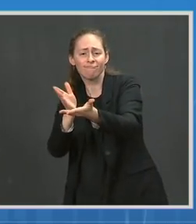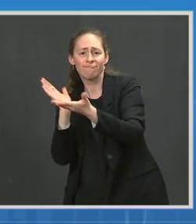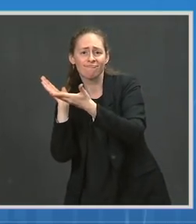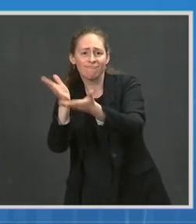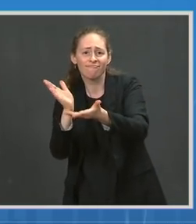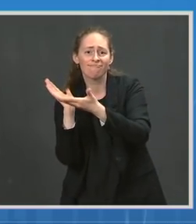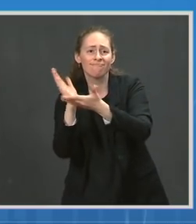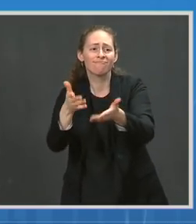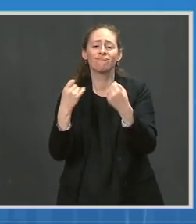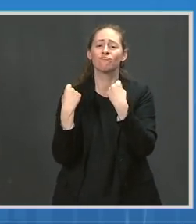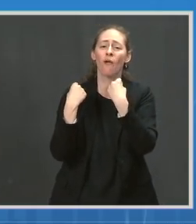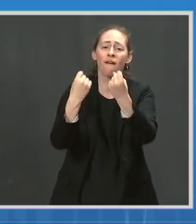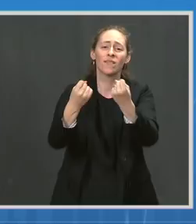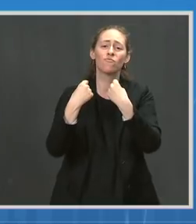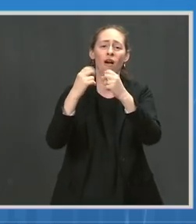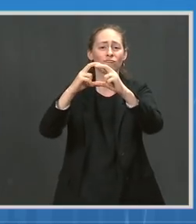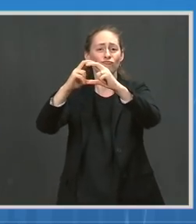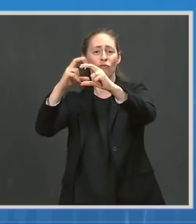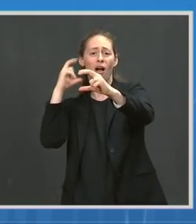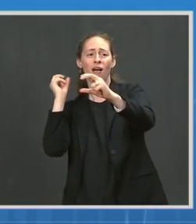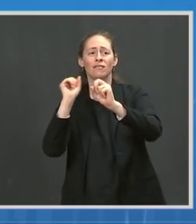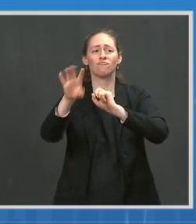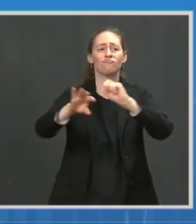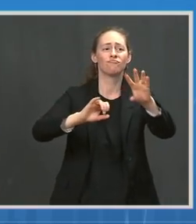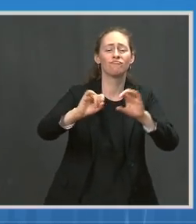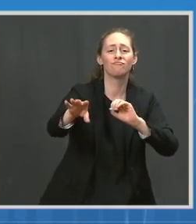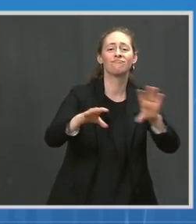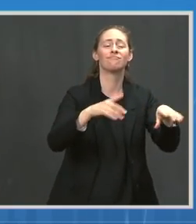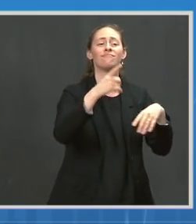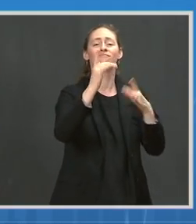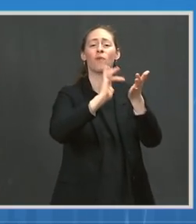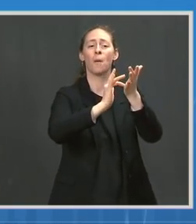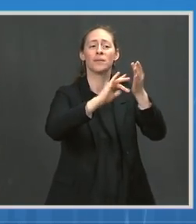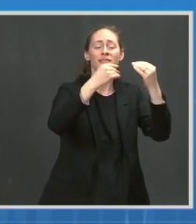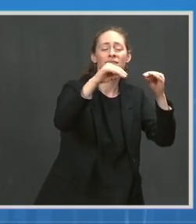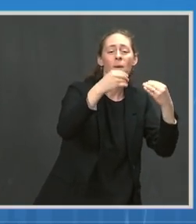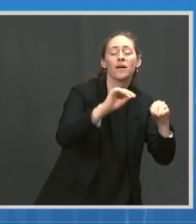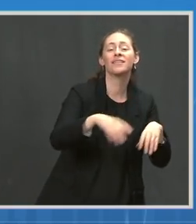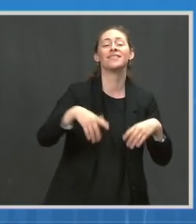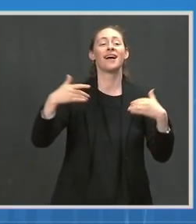to the local pharmacies, health centers, medical centers, faith-based organizations,